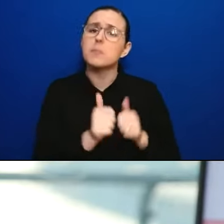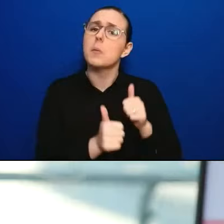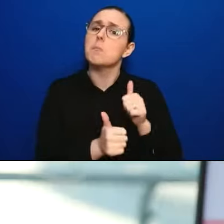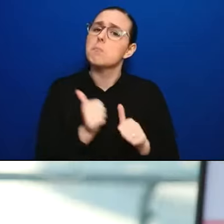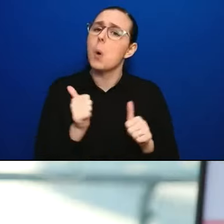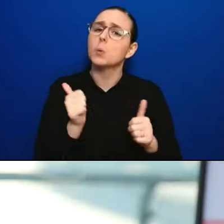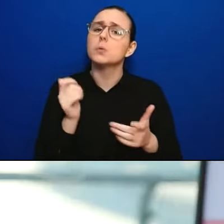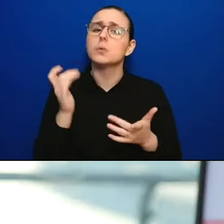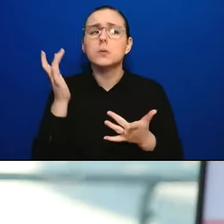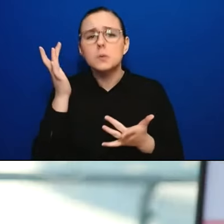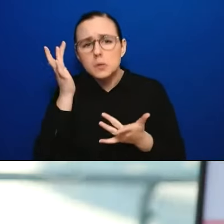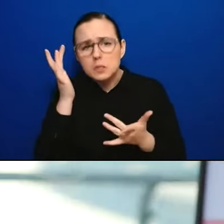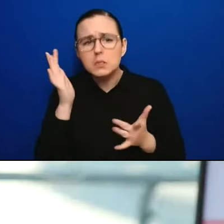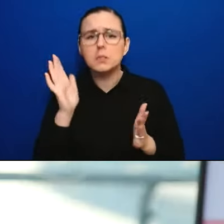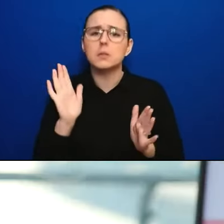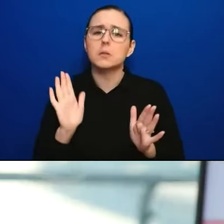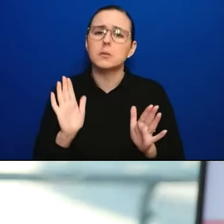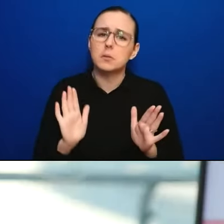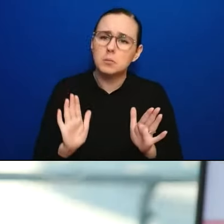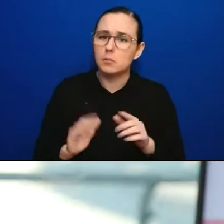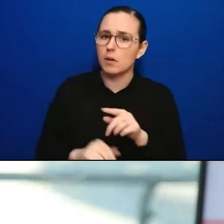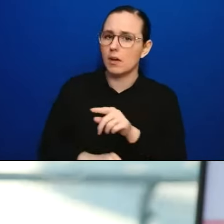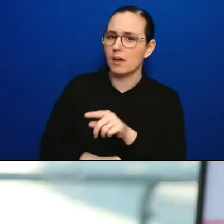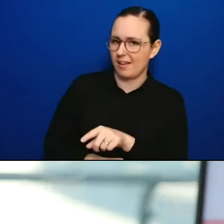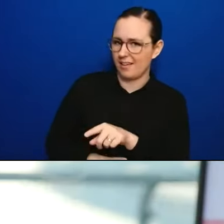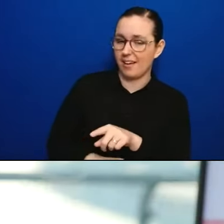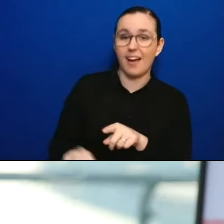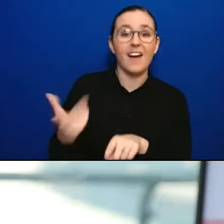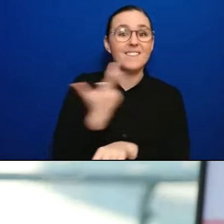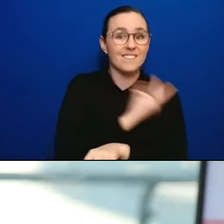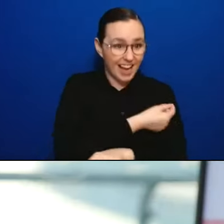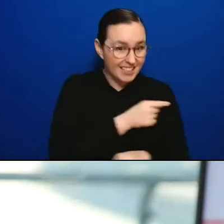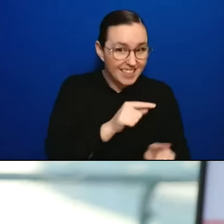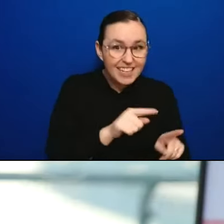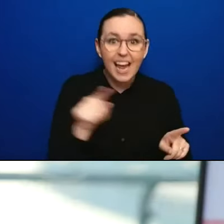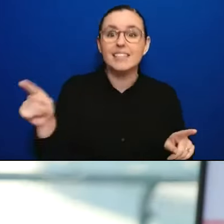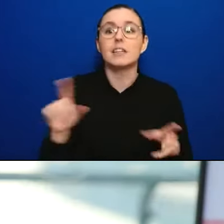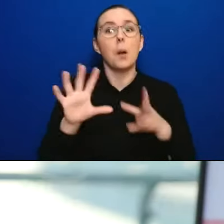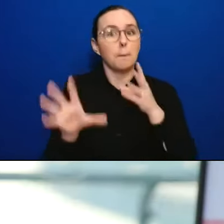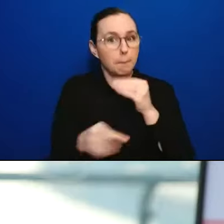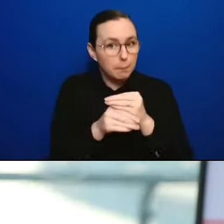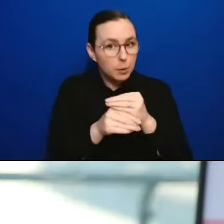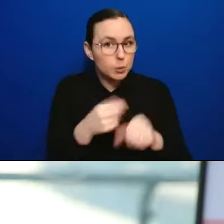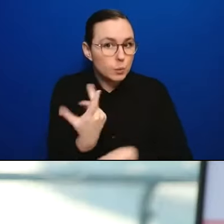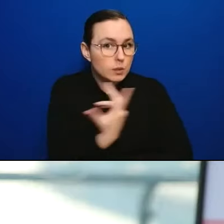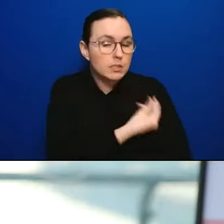But much less severity for most people because of that high